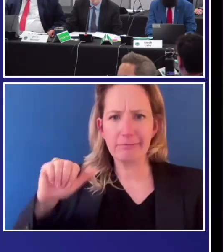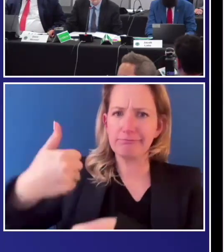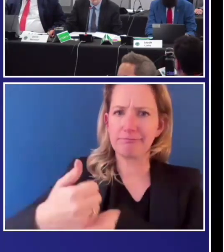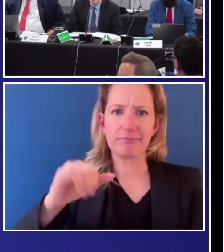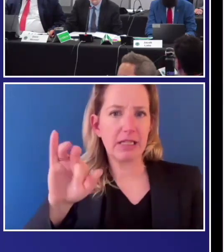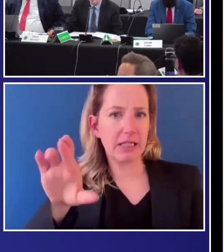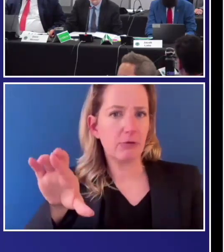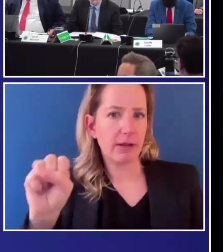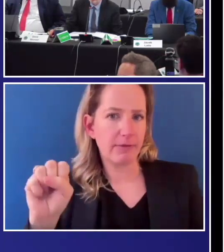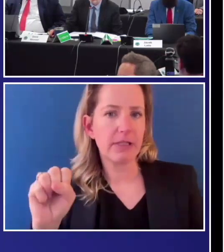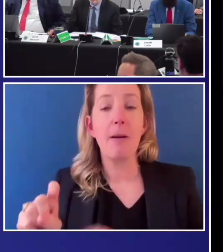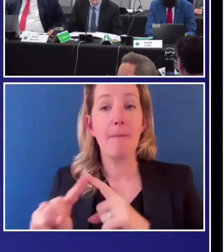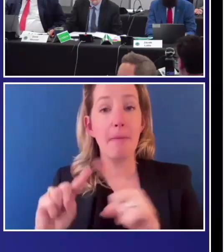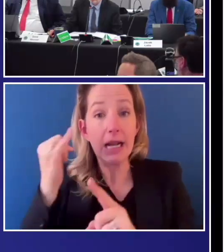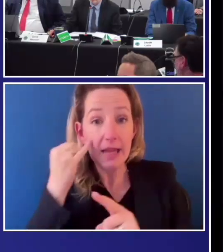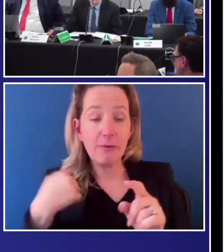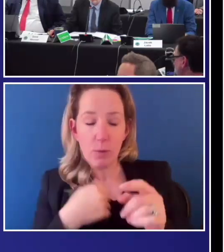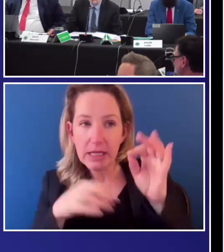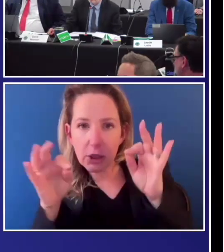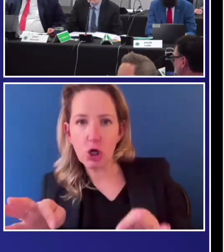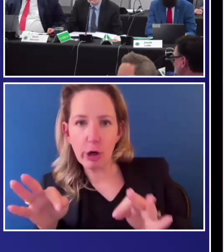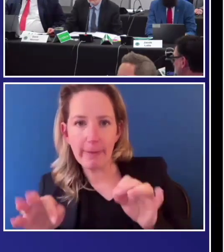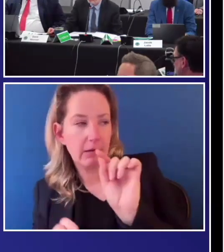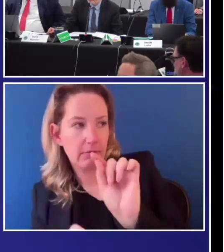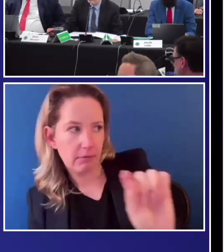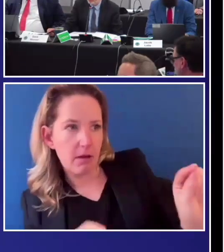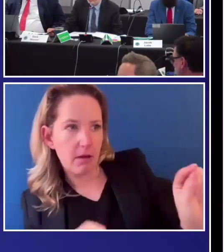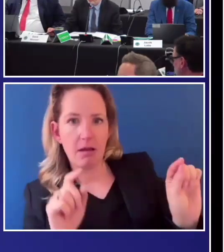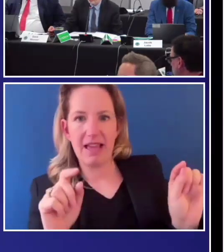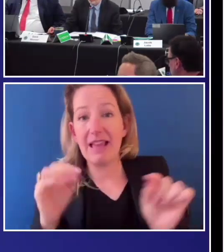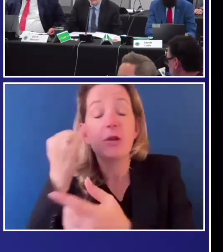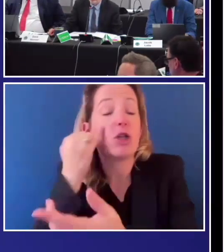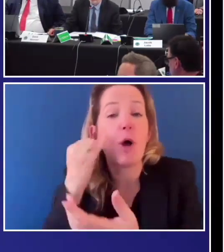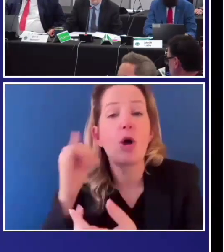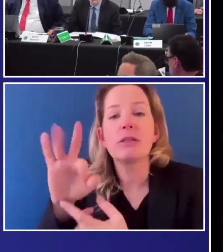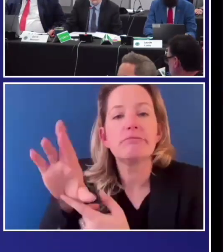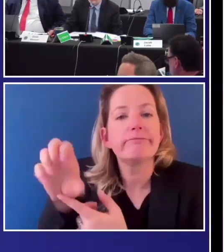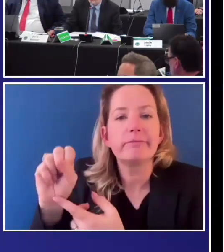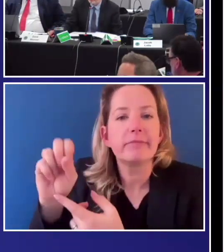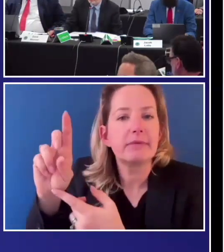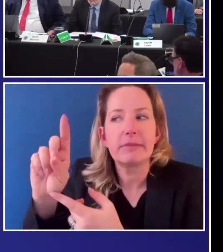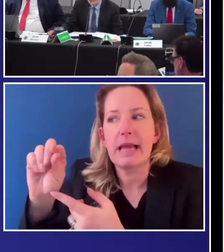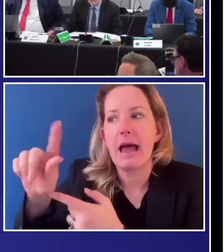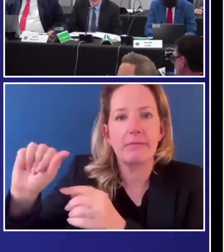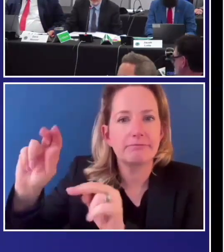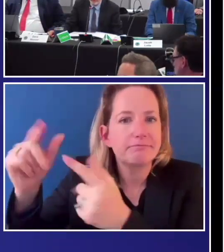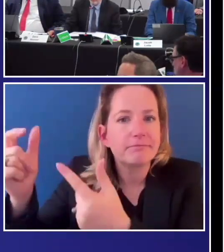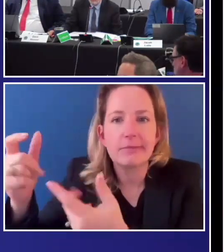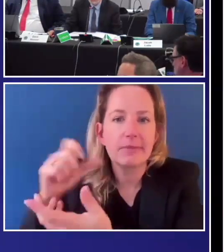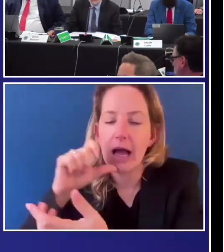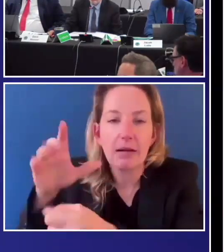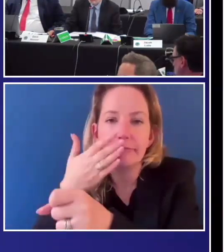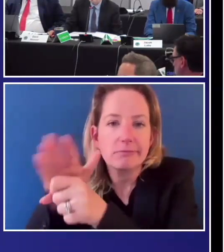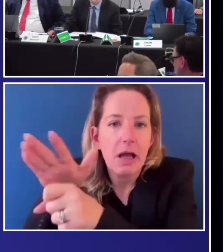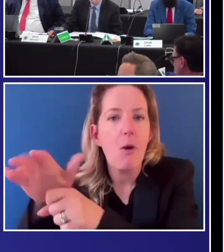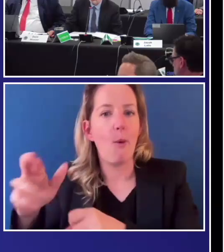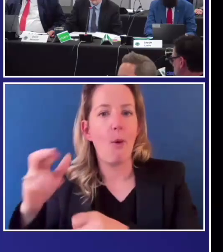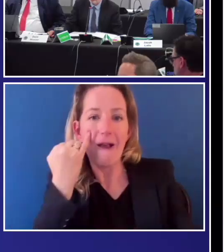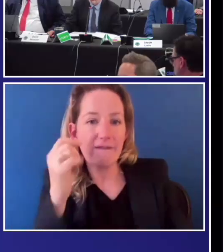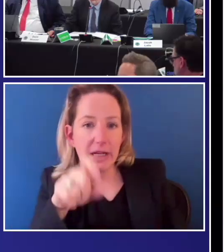we need data from other -- if that ceases to be the case, or if we determine we need data from another agency, we absolutely could enter